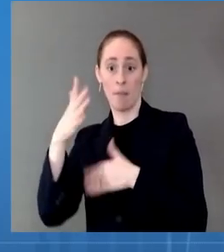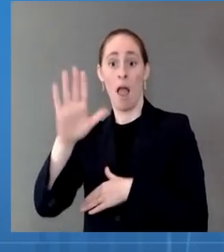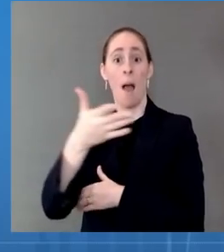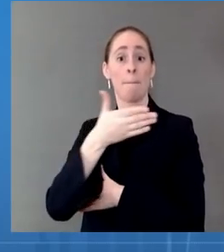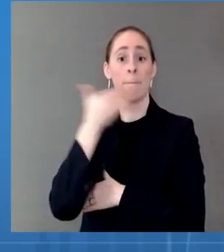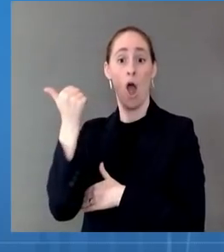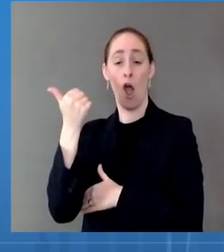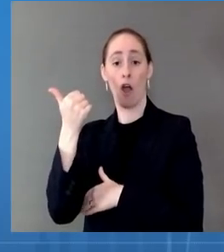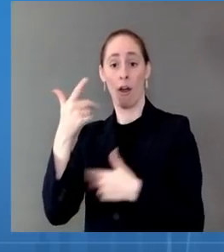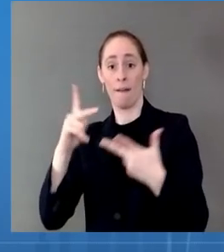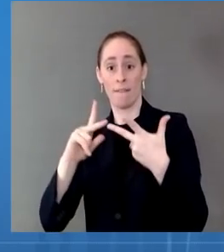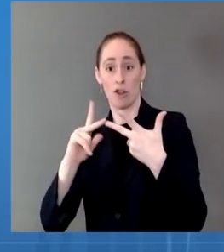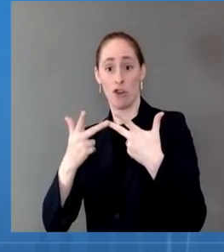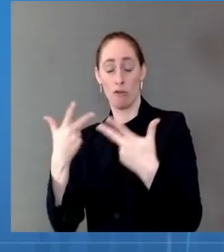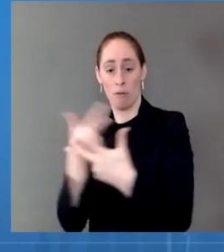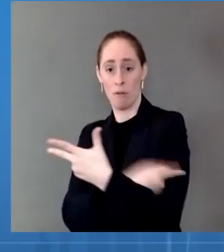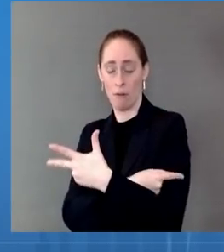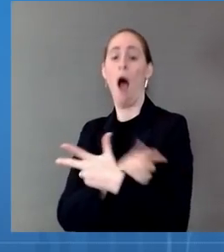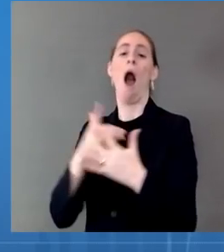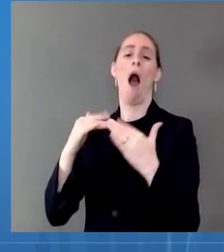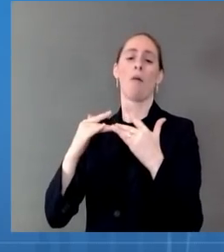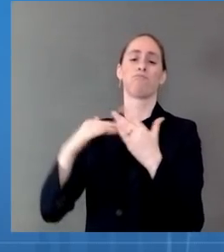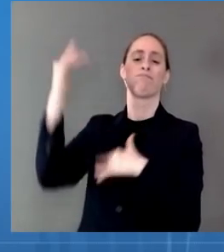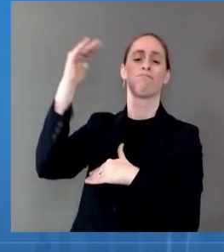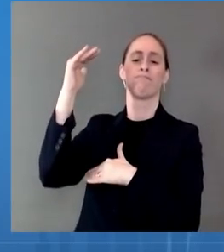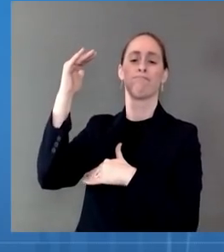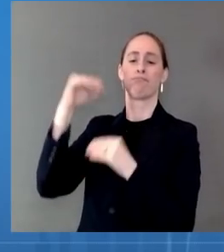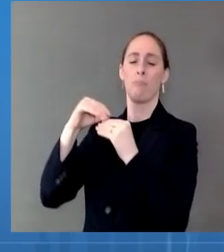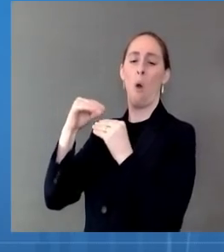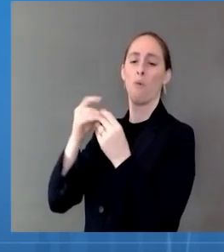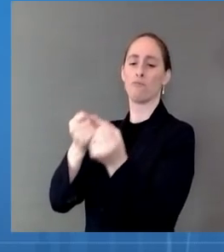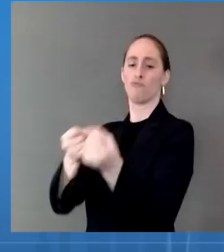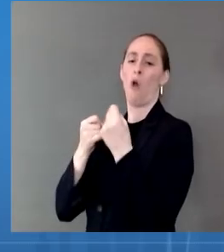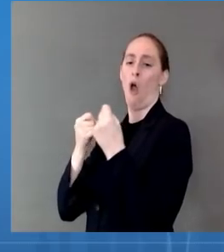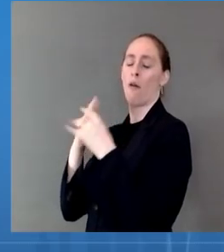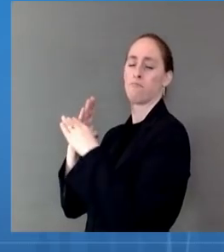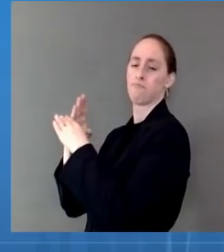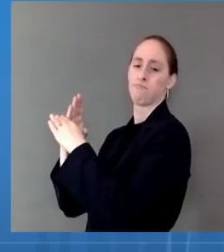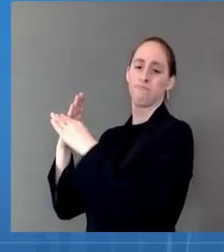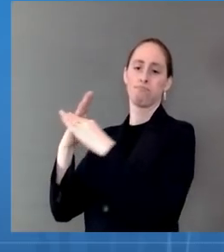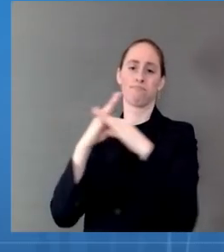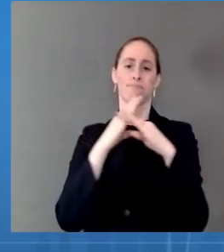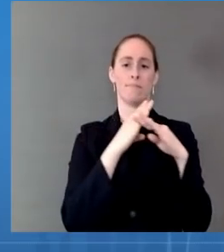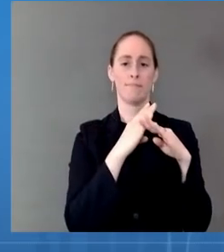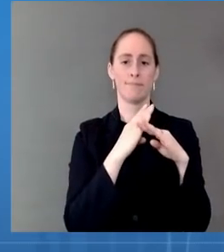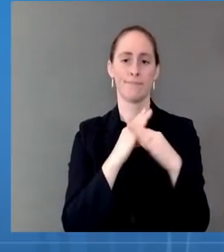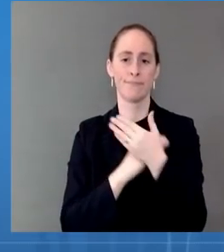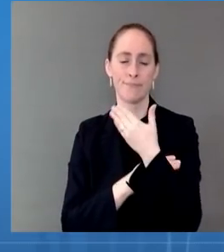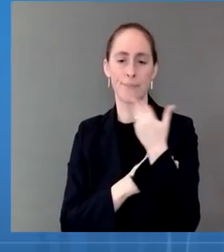by 25 fold compared to two doses against the al-Muqrin variant.